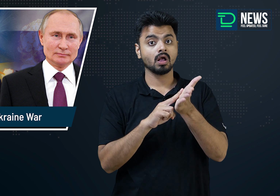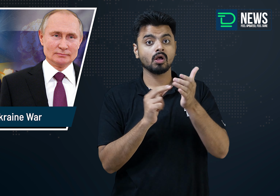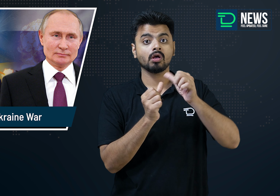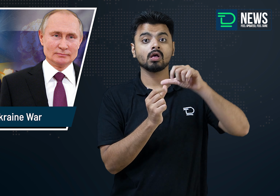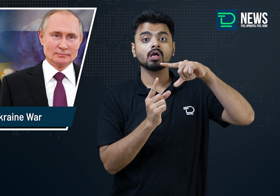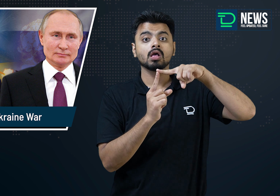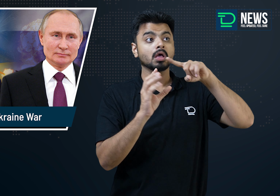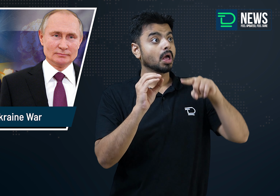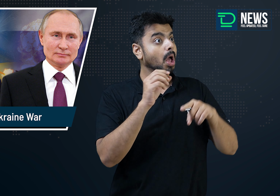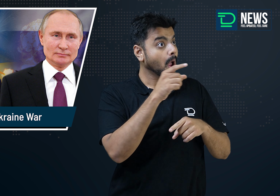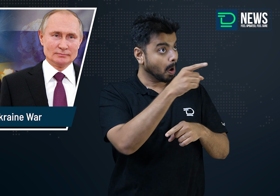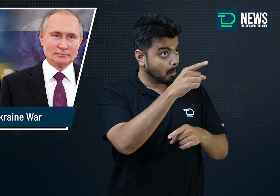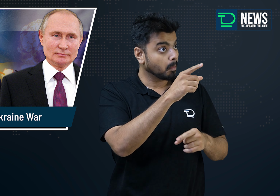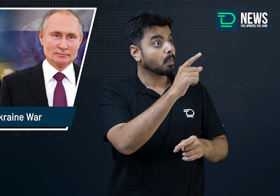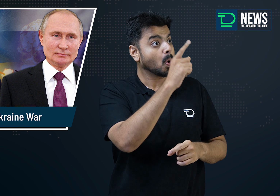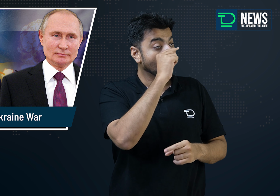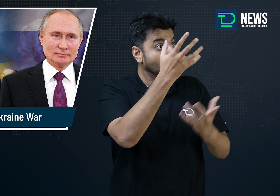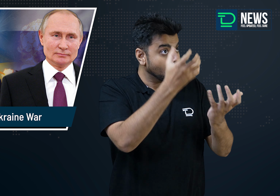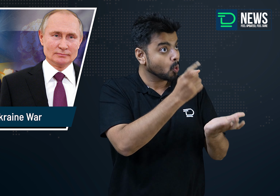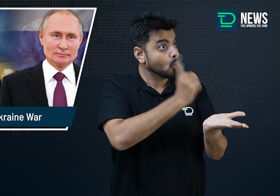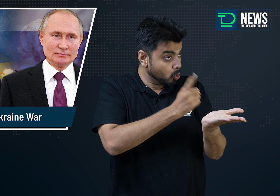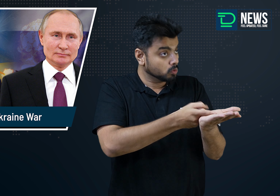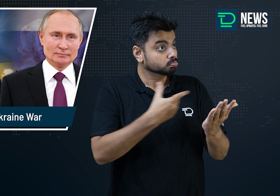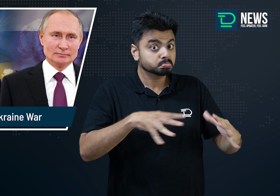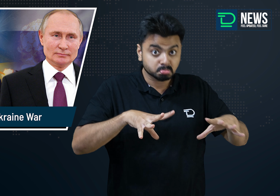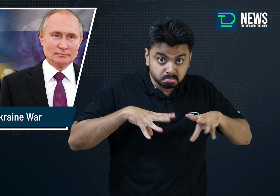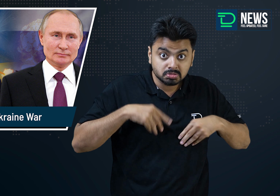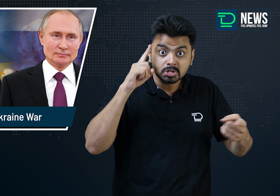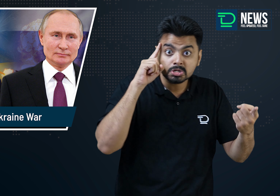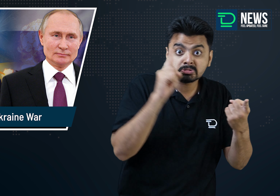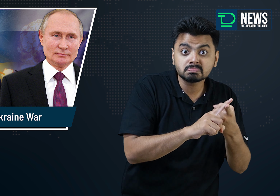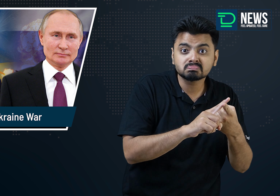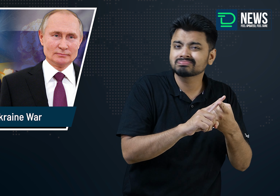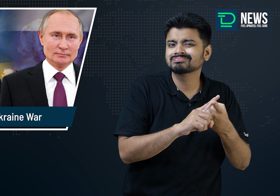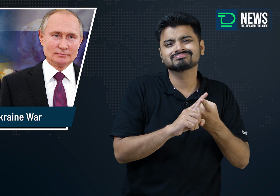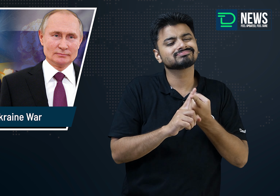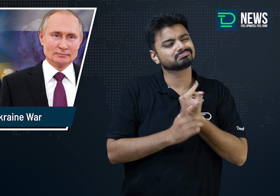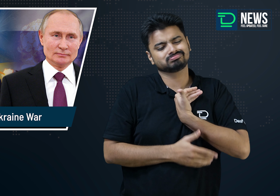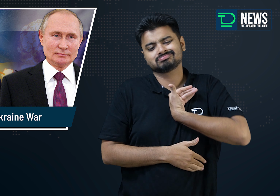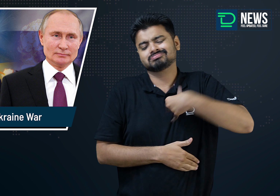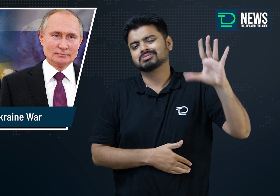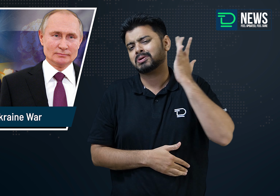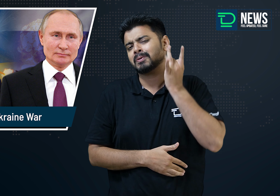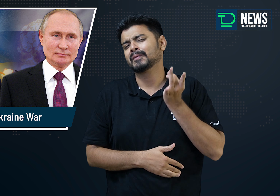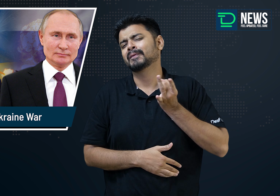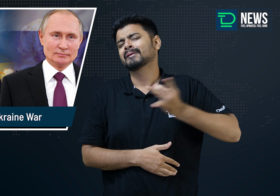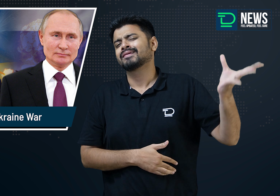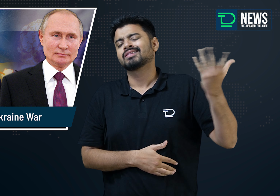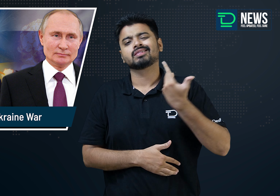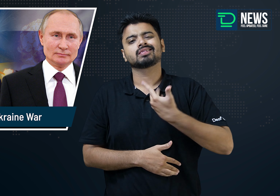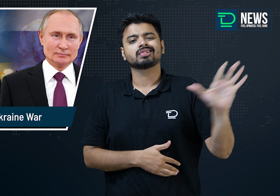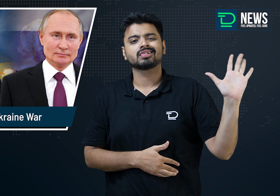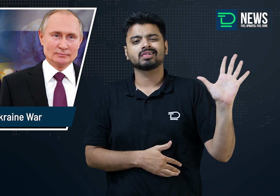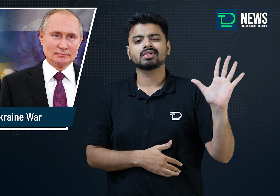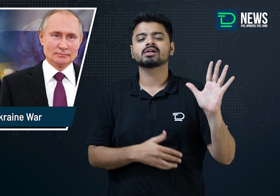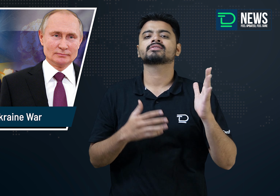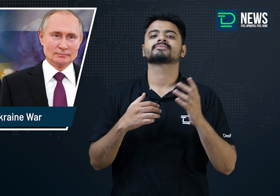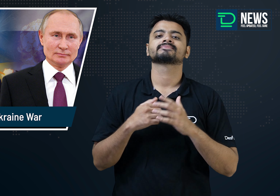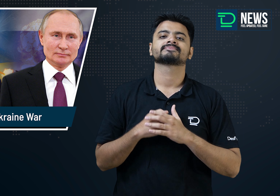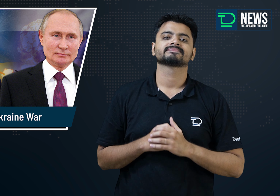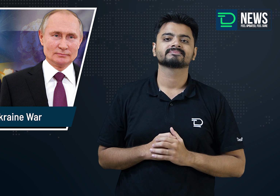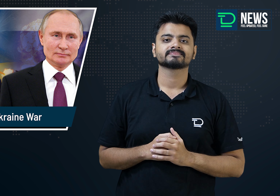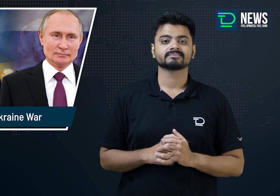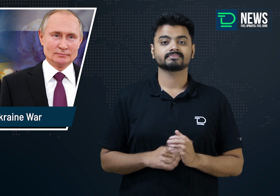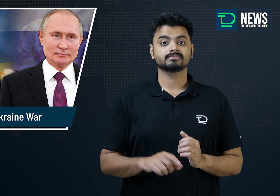NATO has refused to agree to that demand.